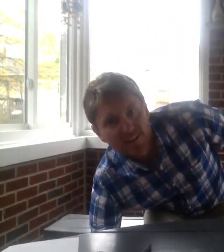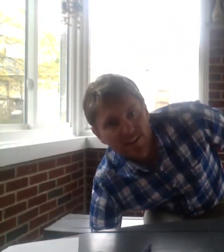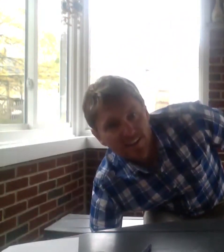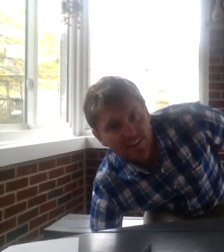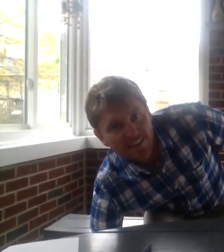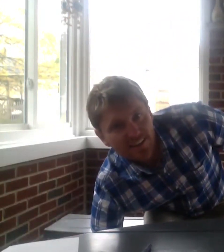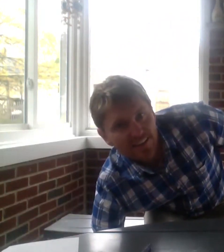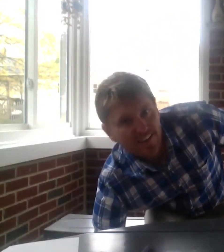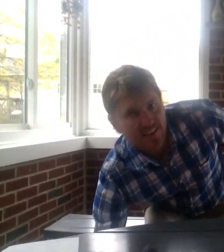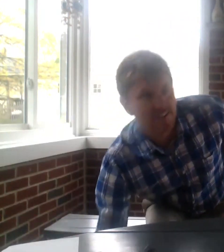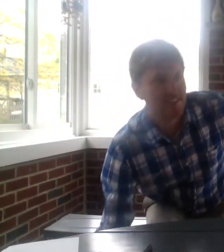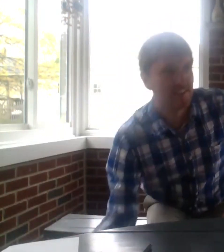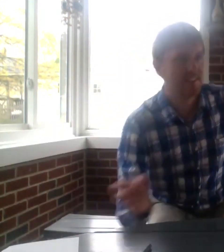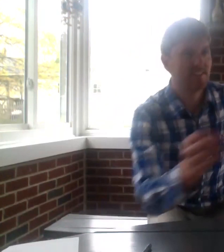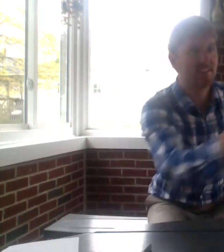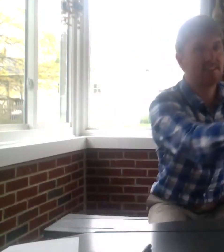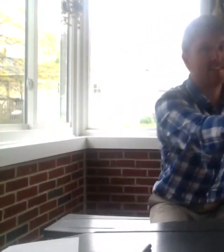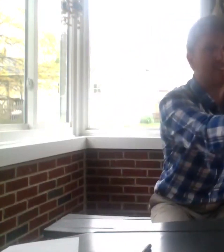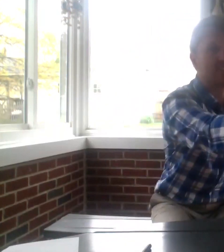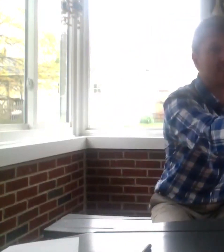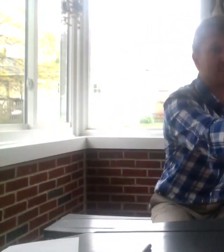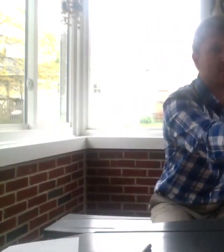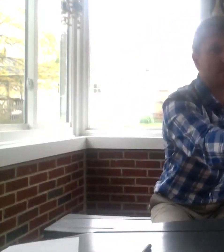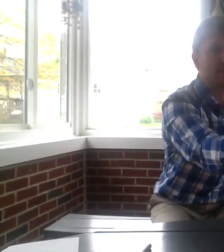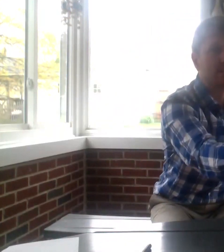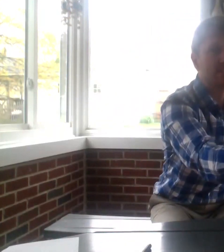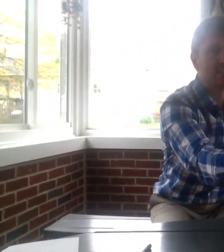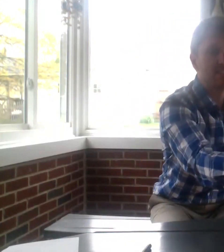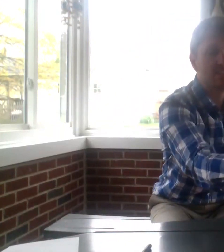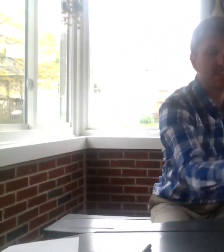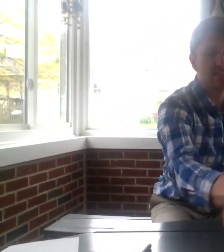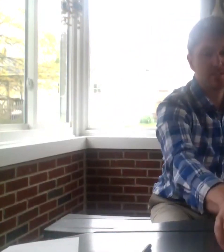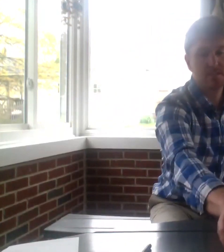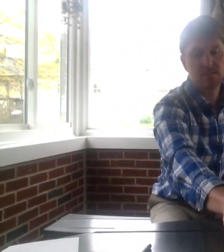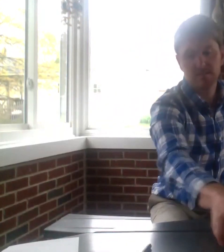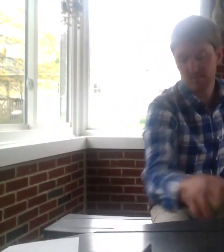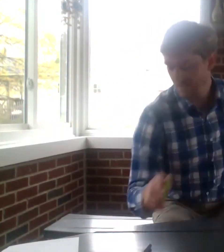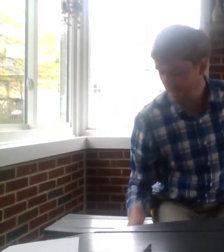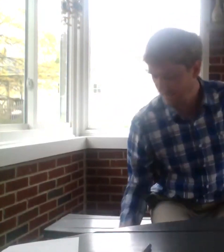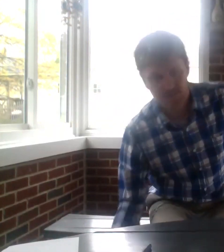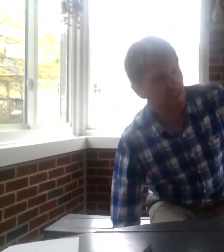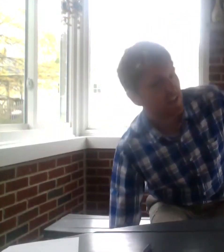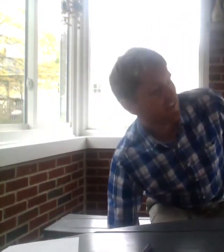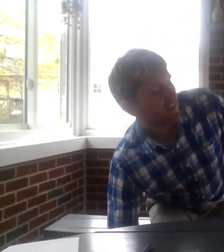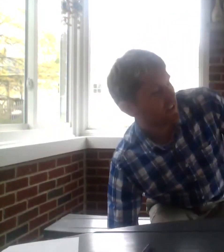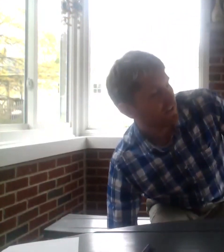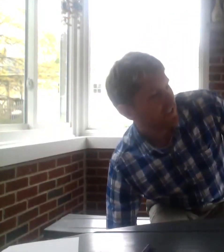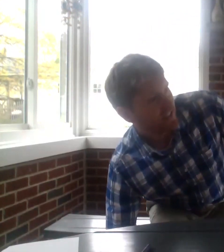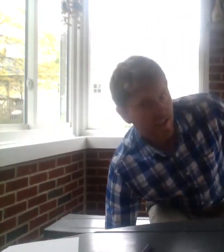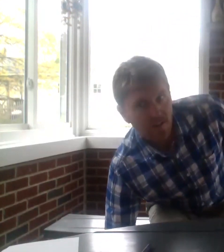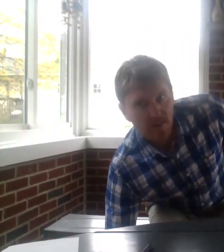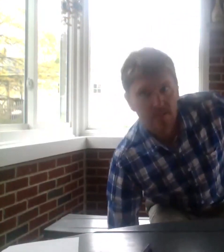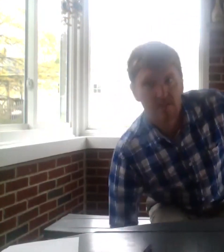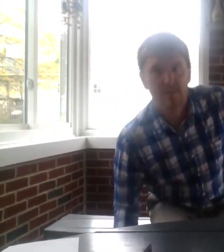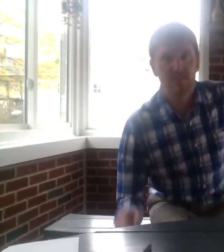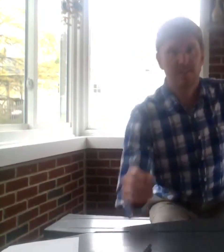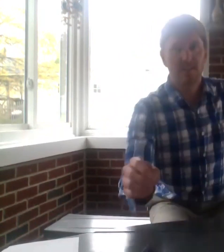Good, can you sit down? Okay. So sit down, girls, so we're gonna show two more. And you can find all these things.